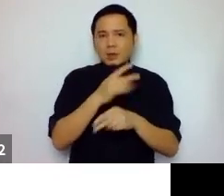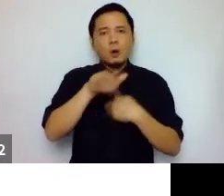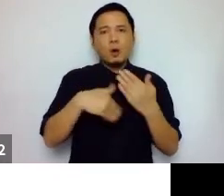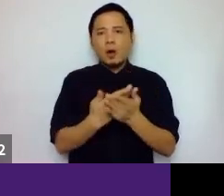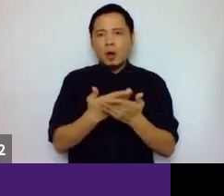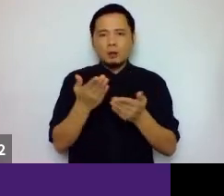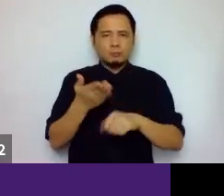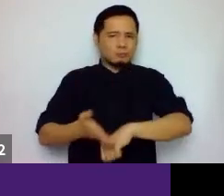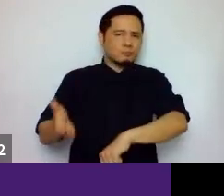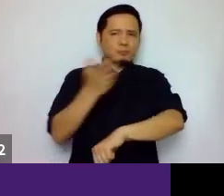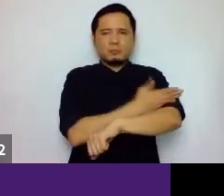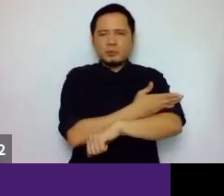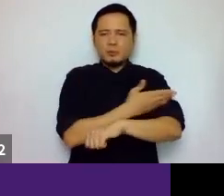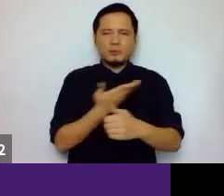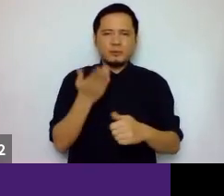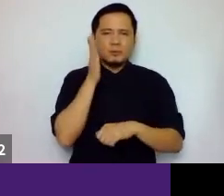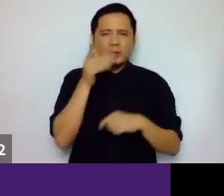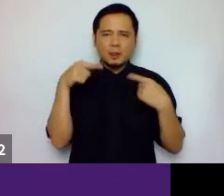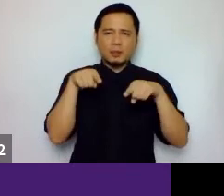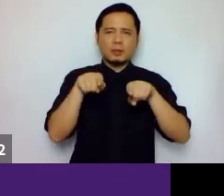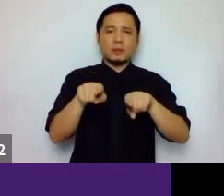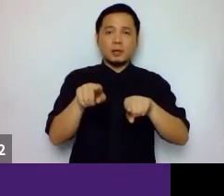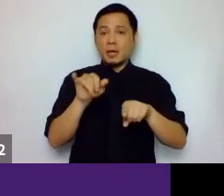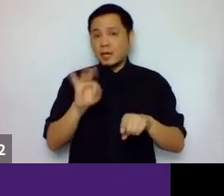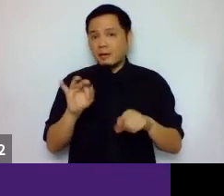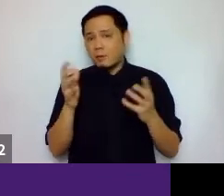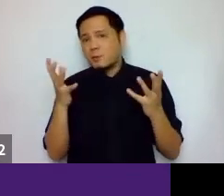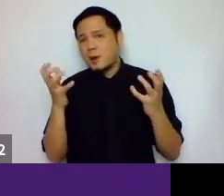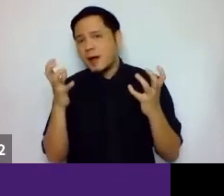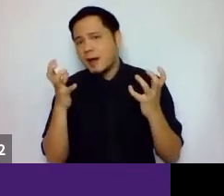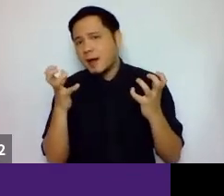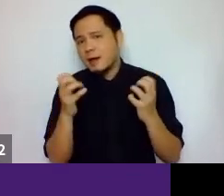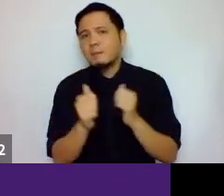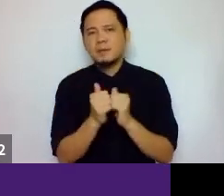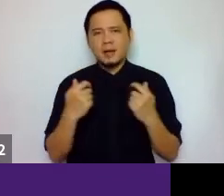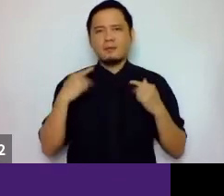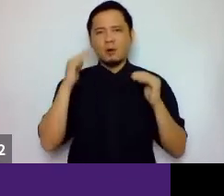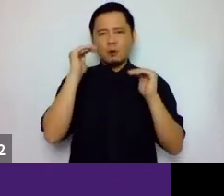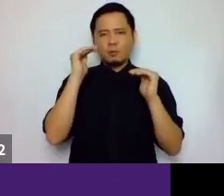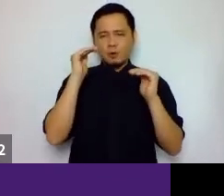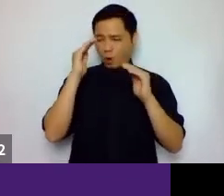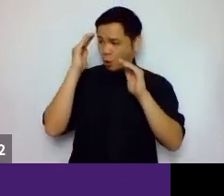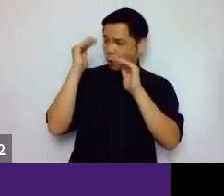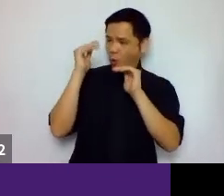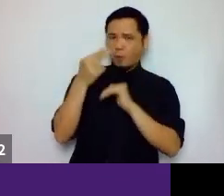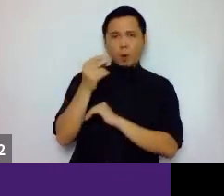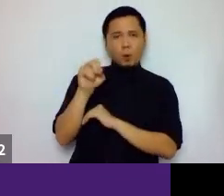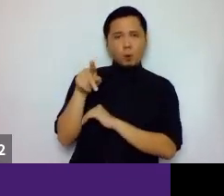When there is longing, there is hope. Hope is actually what drives every single one of us to carry on.